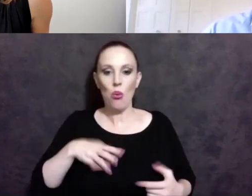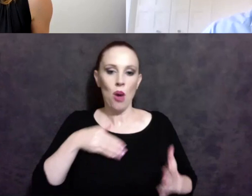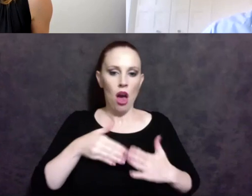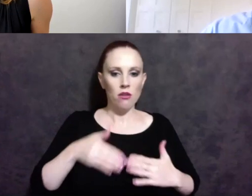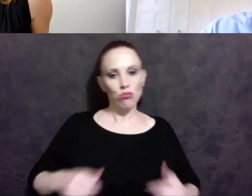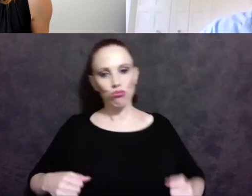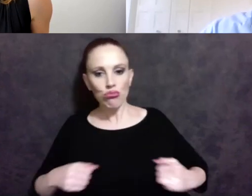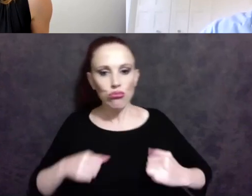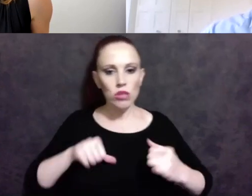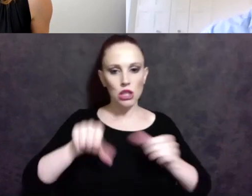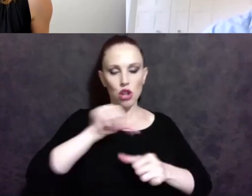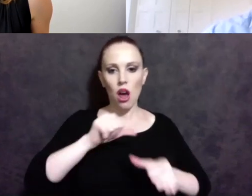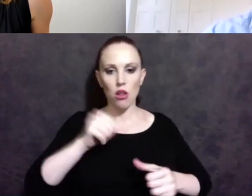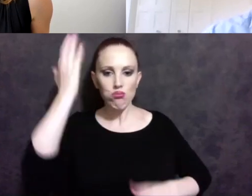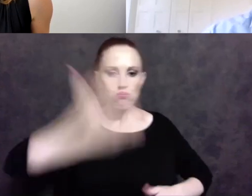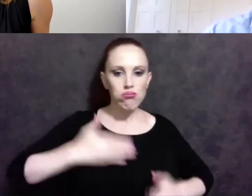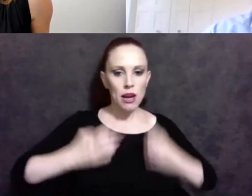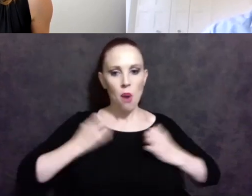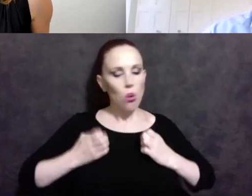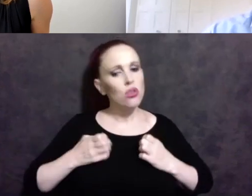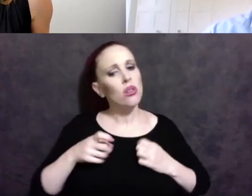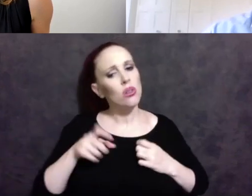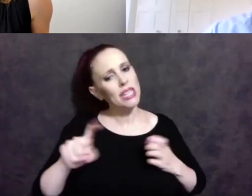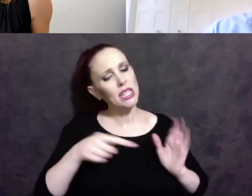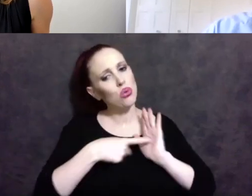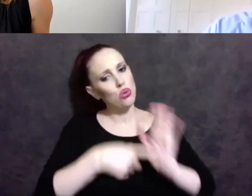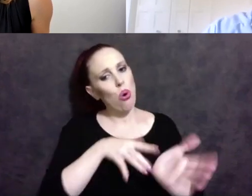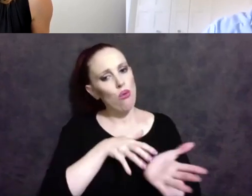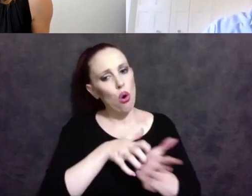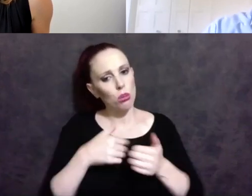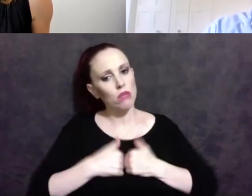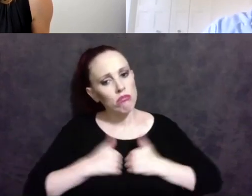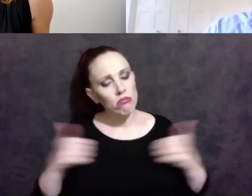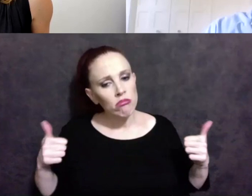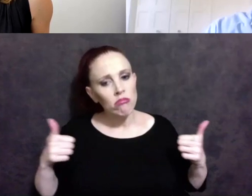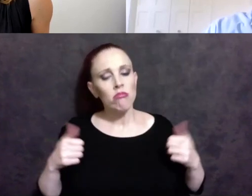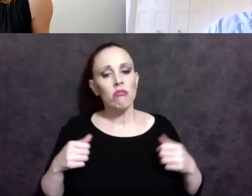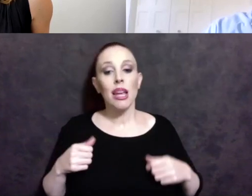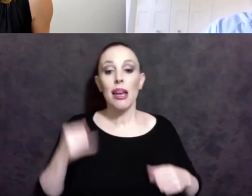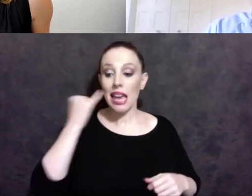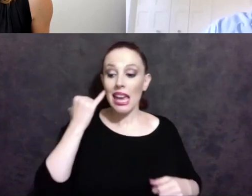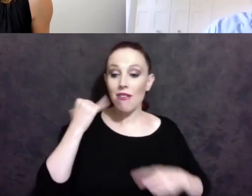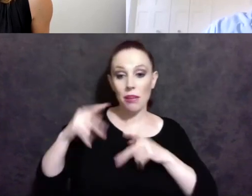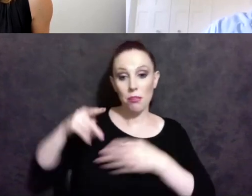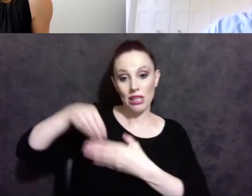show emotions. We need do that. If the members of the ERG group haven't done their own work